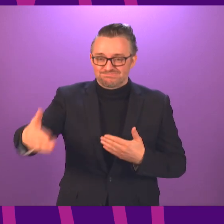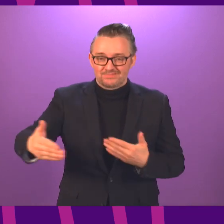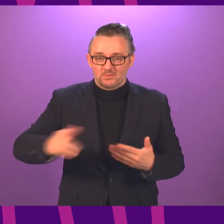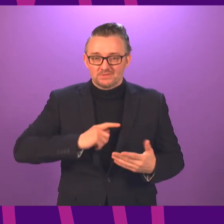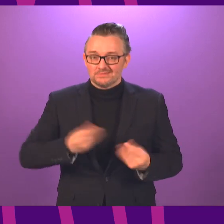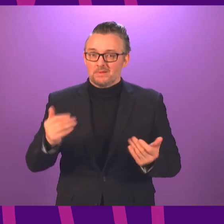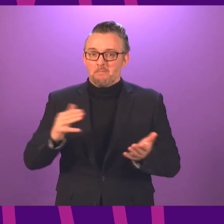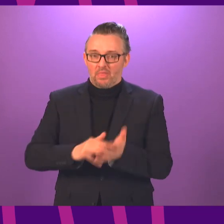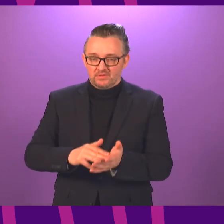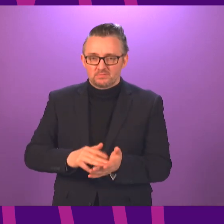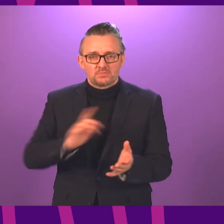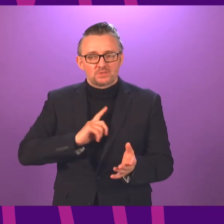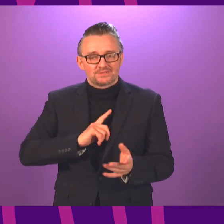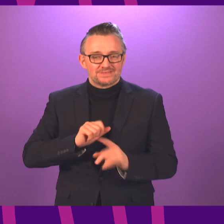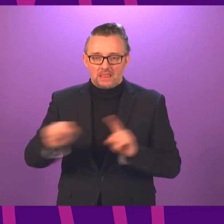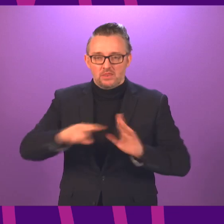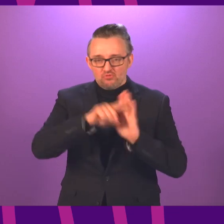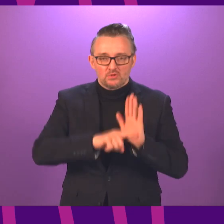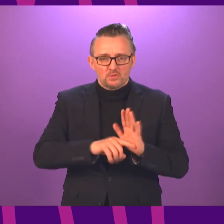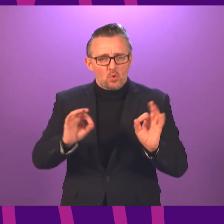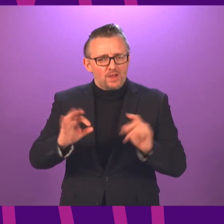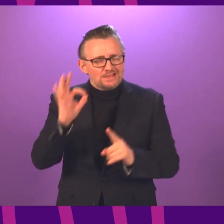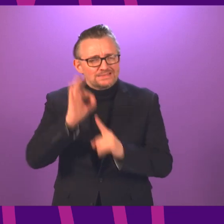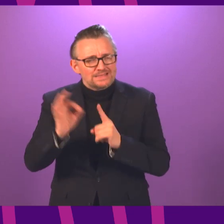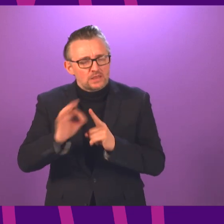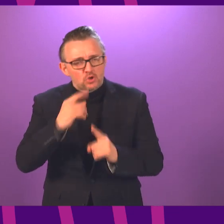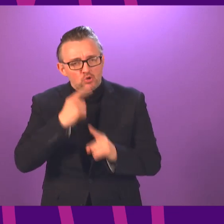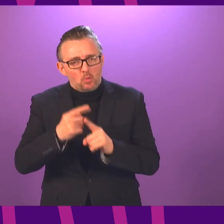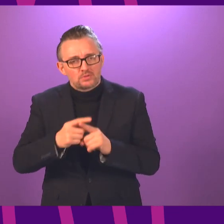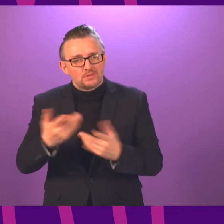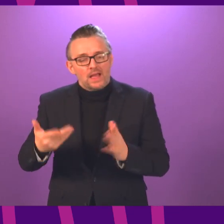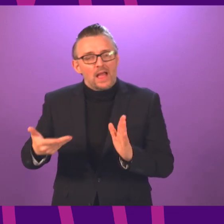there was no real detail in the statement on additional economic support for those businesses.